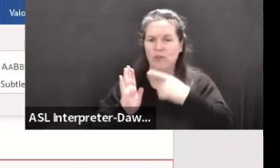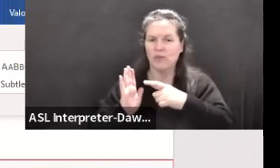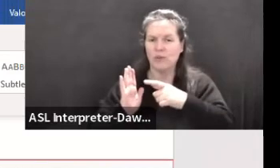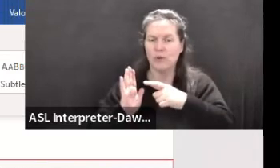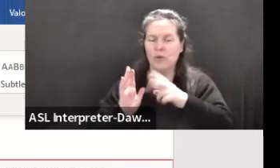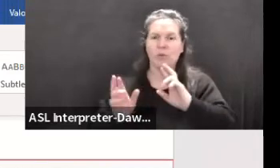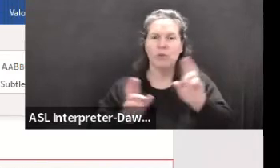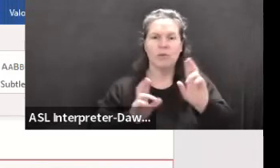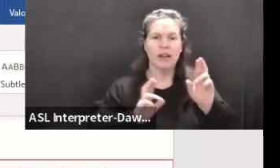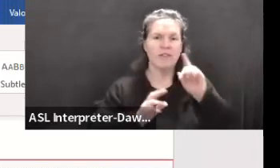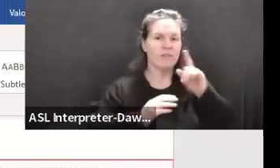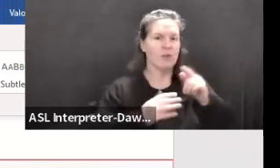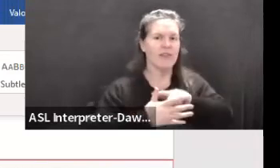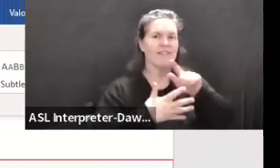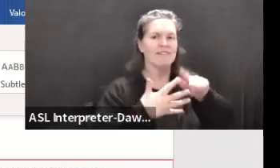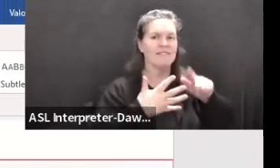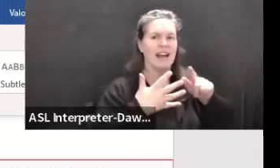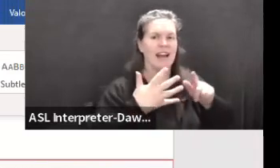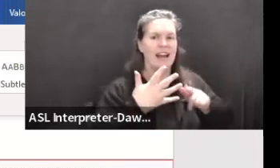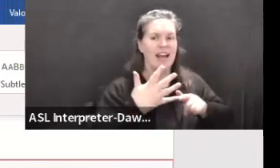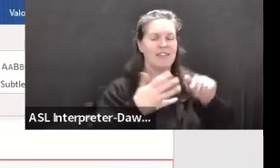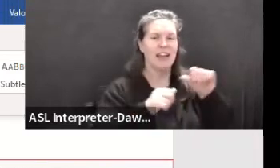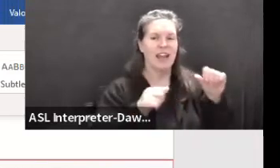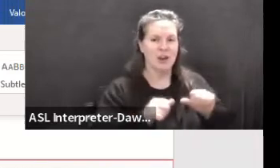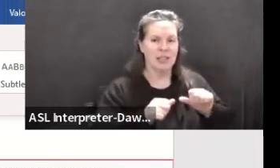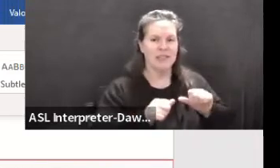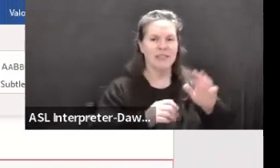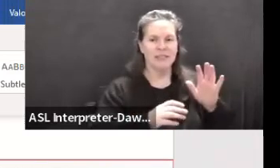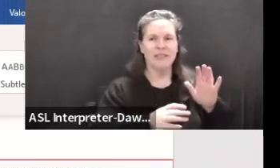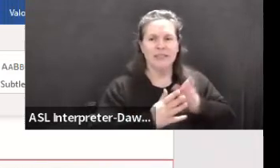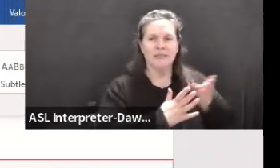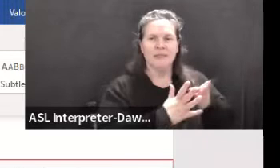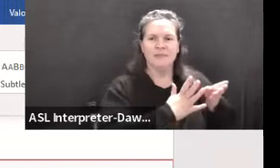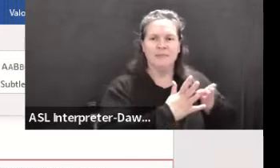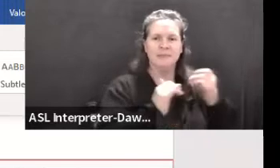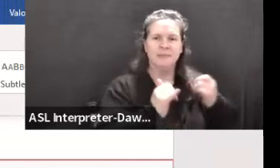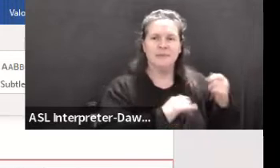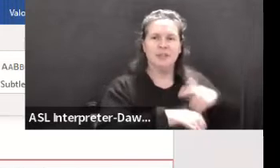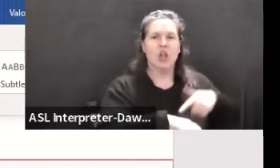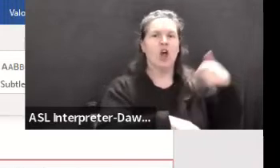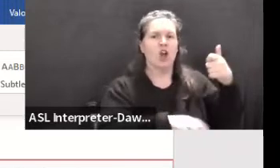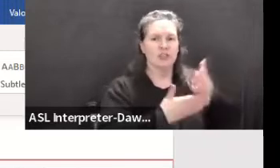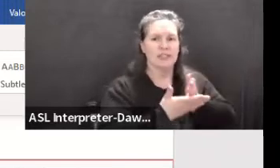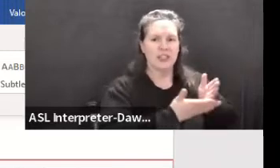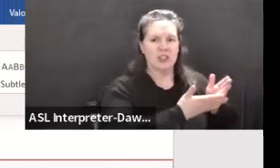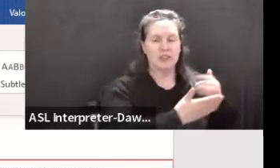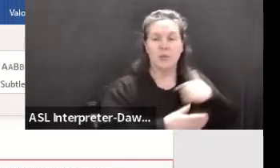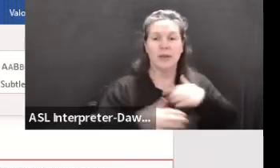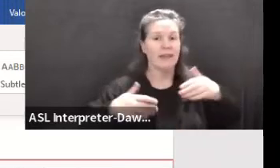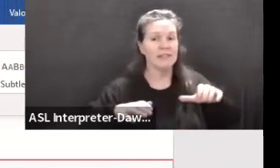to do the five areas that are longer. So, but yeah, we've not done any training in person yet.